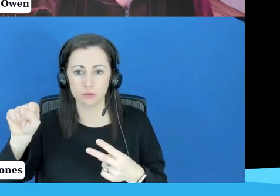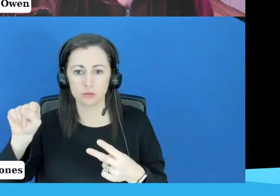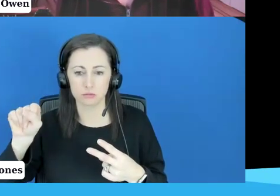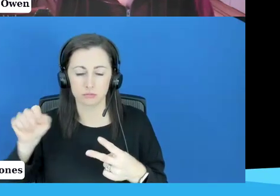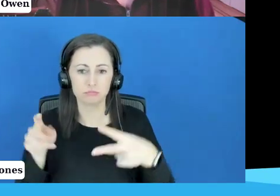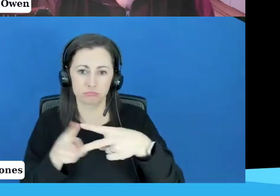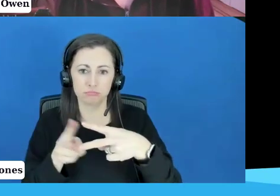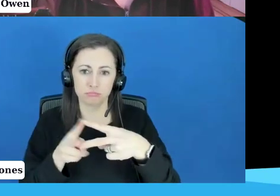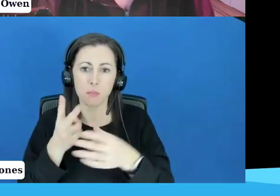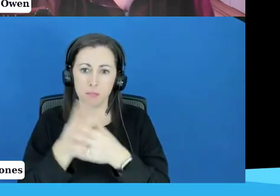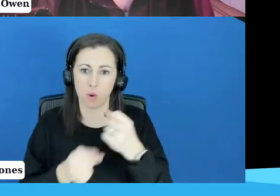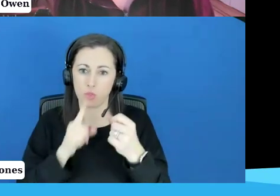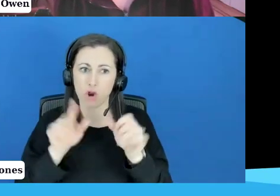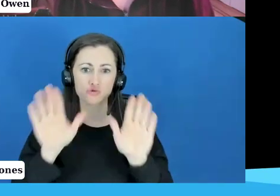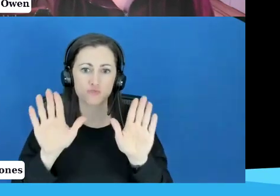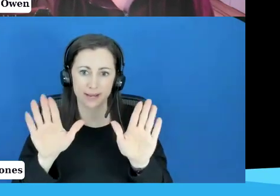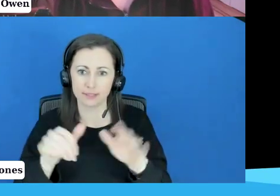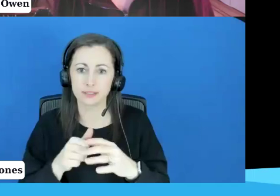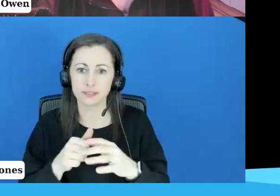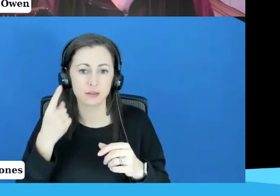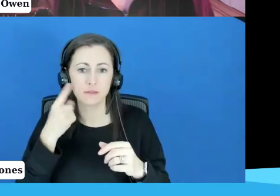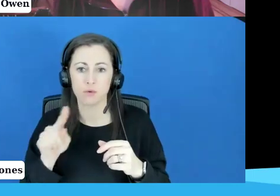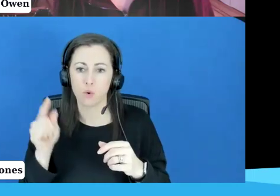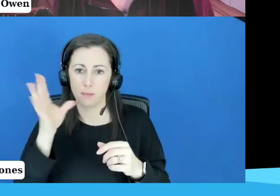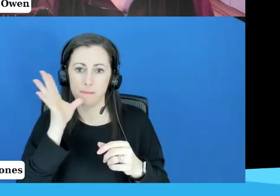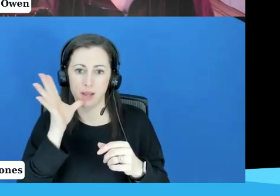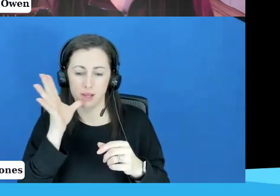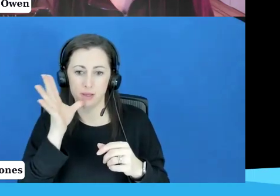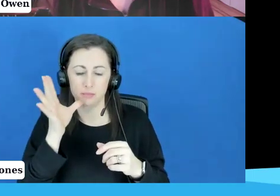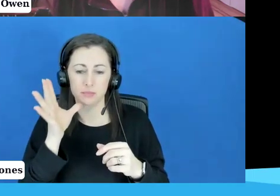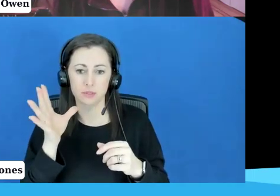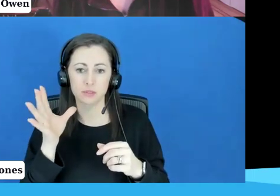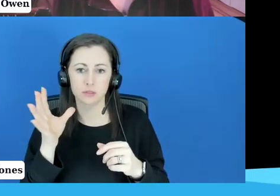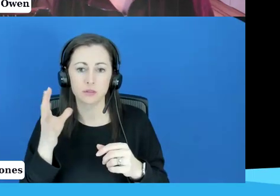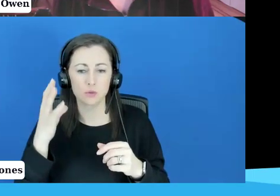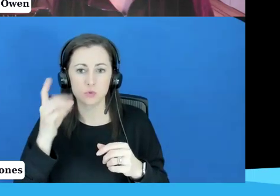Both of those are really great for moms who are experiencing